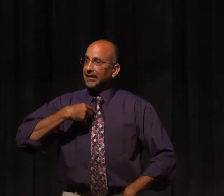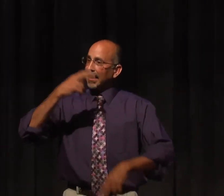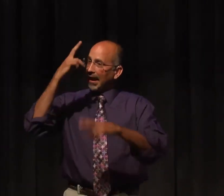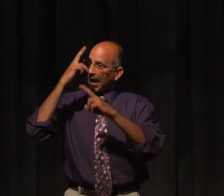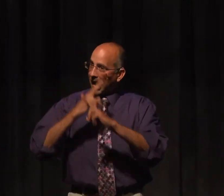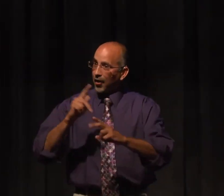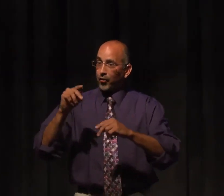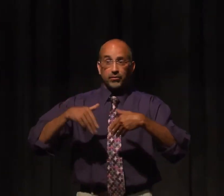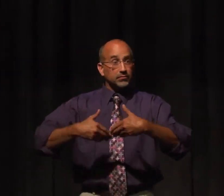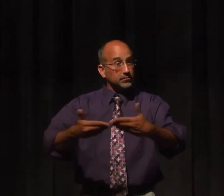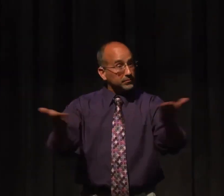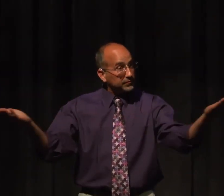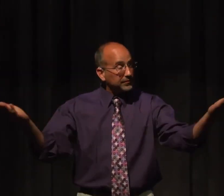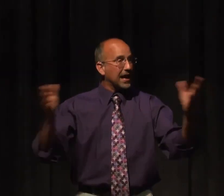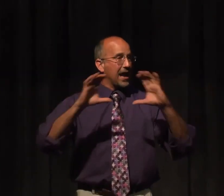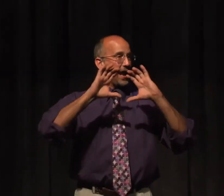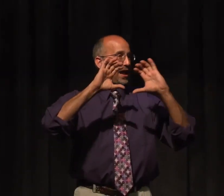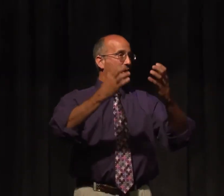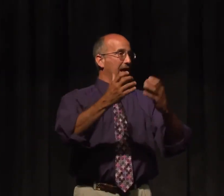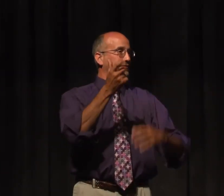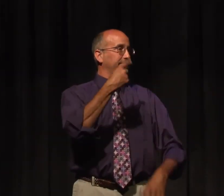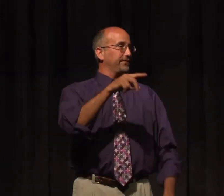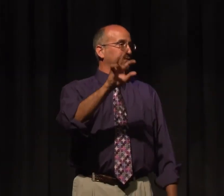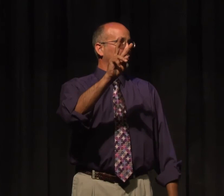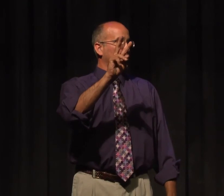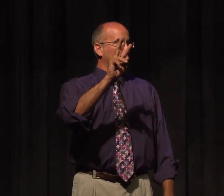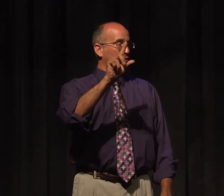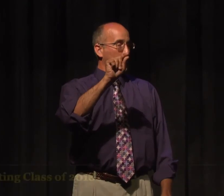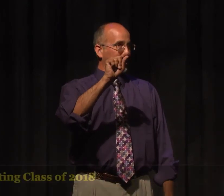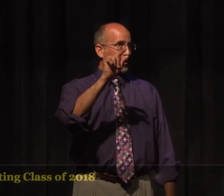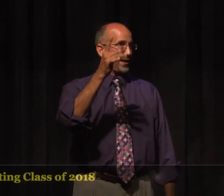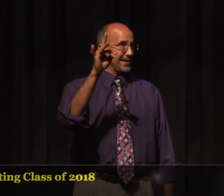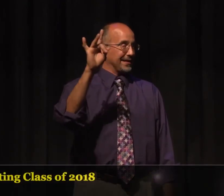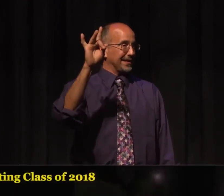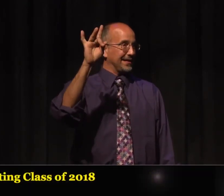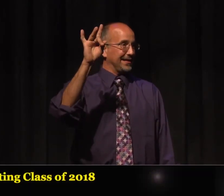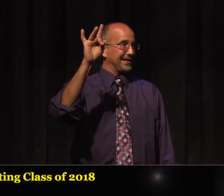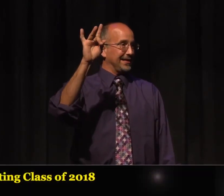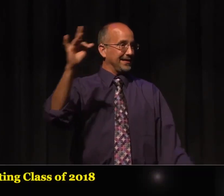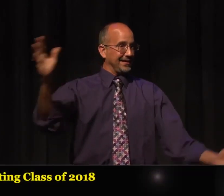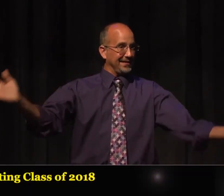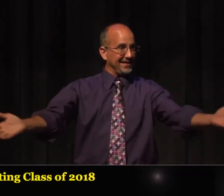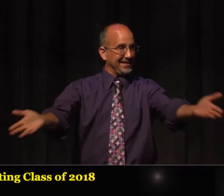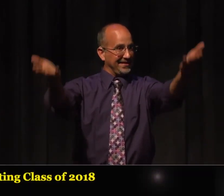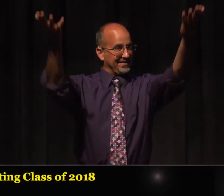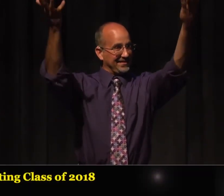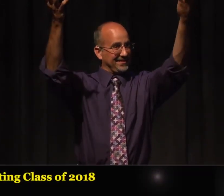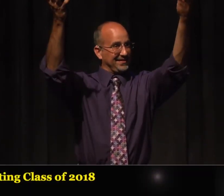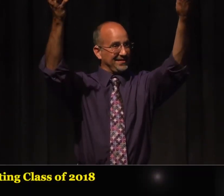I'm very proud to announce the class of 2018!